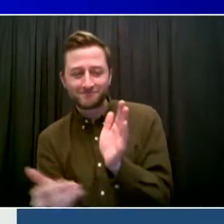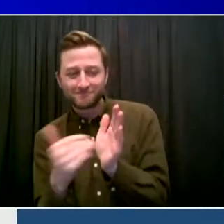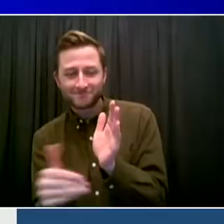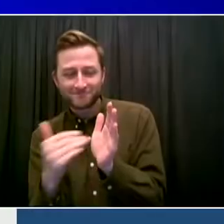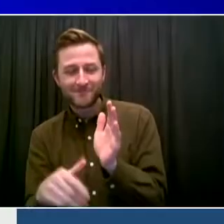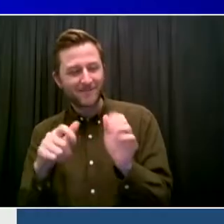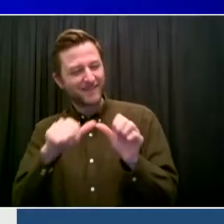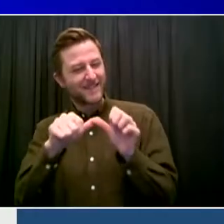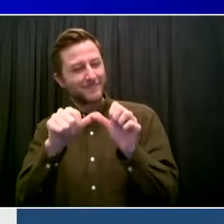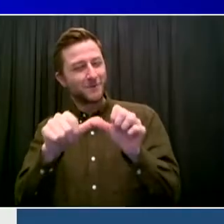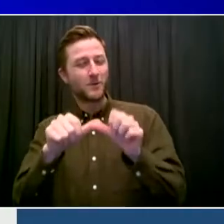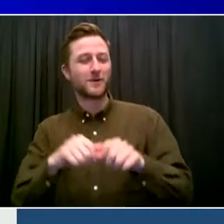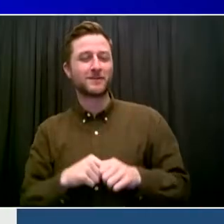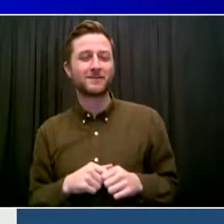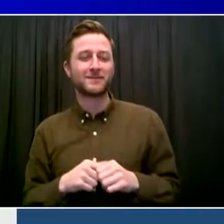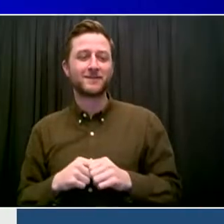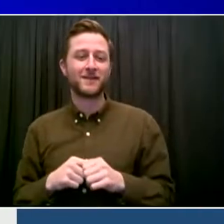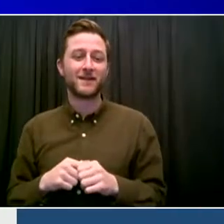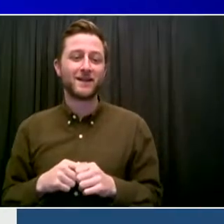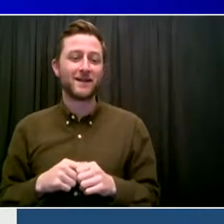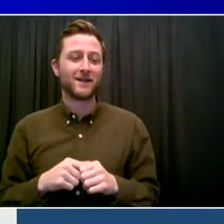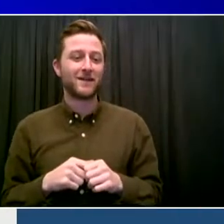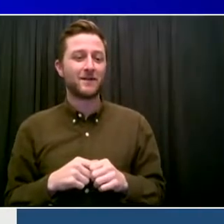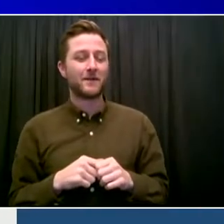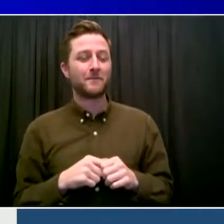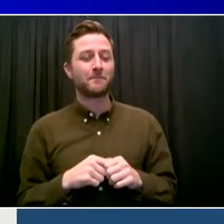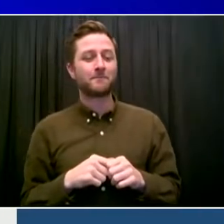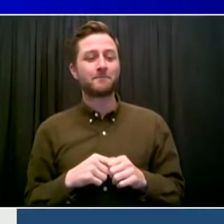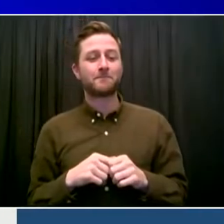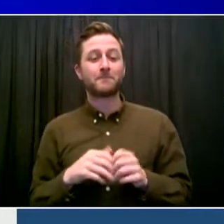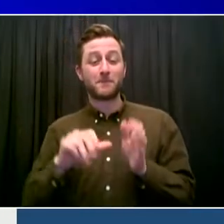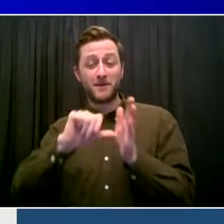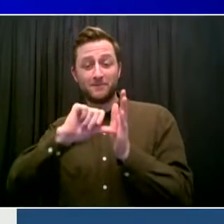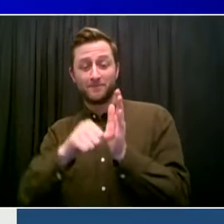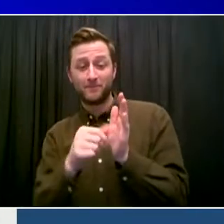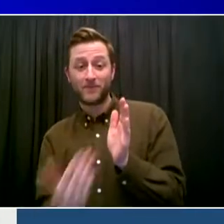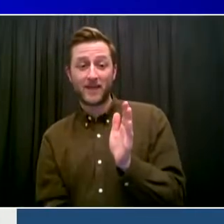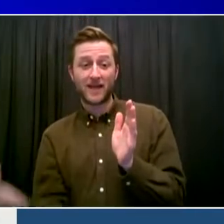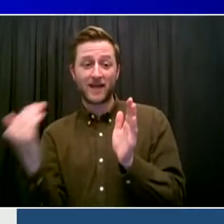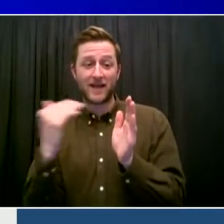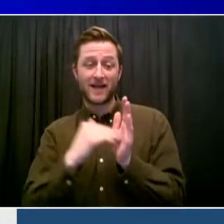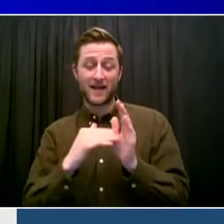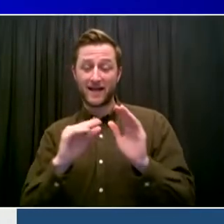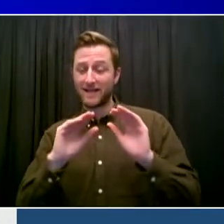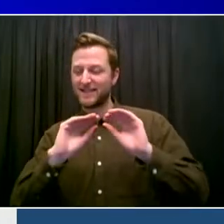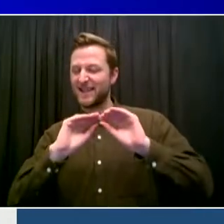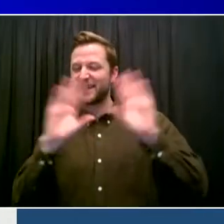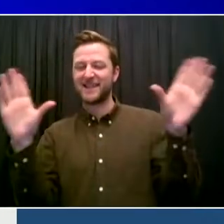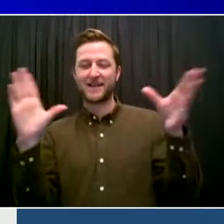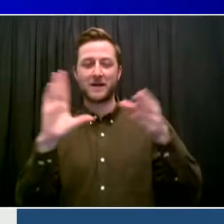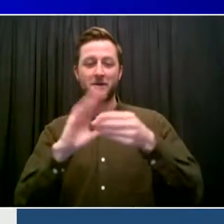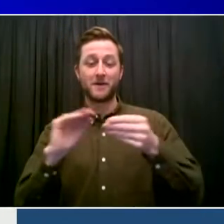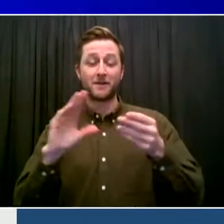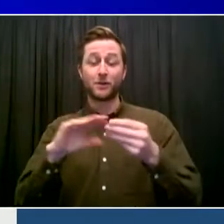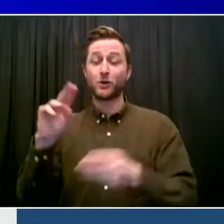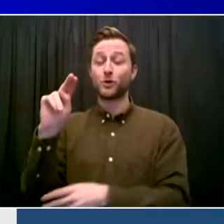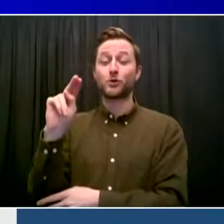THIS THREAT. BUT, NEW YORK, WE